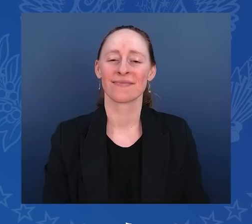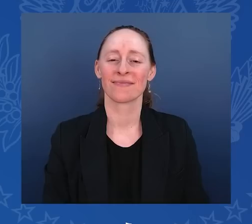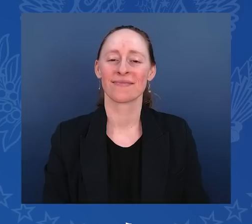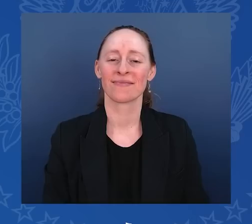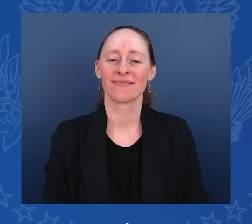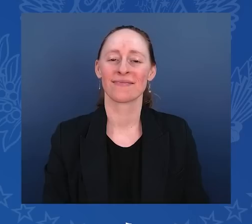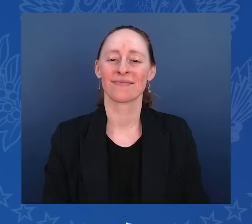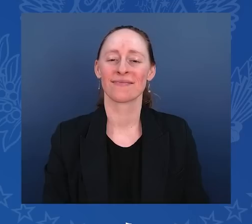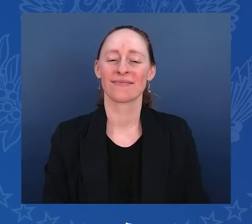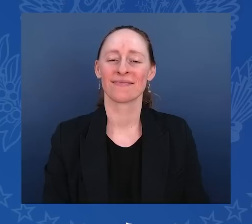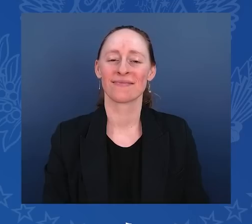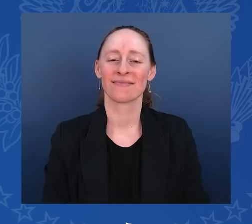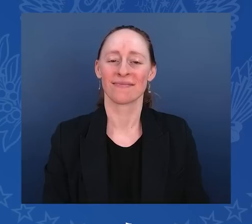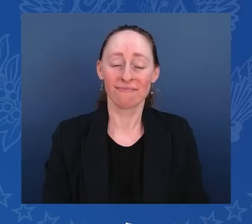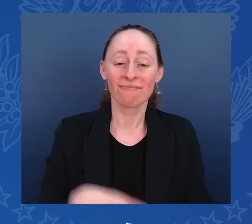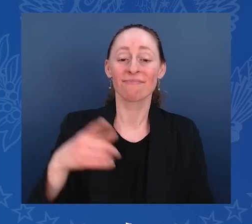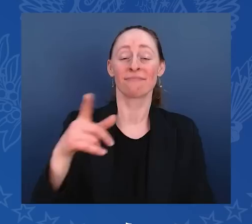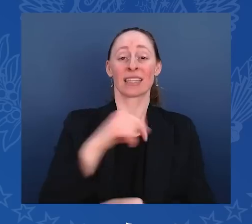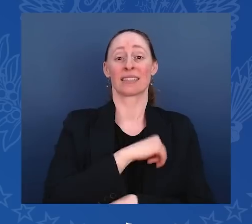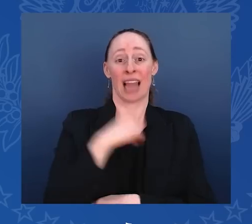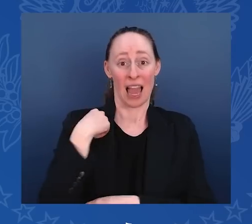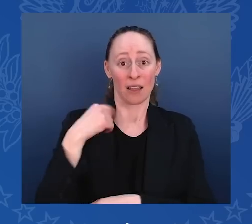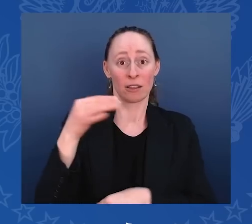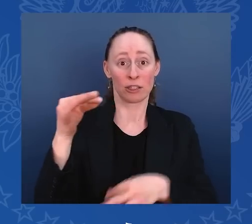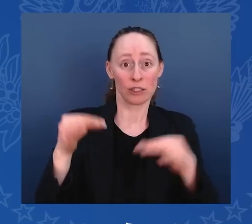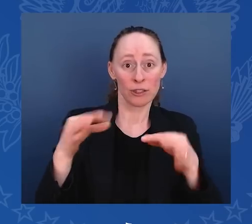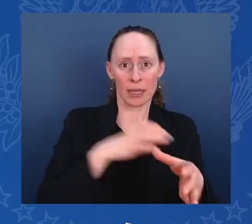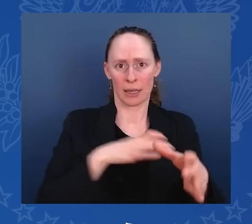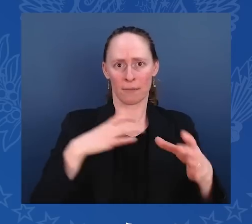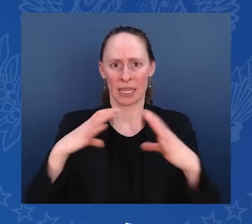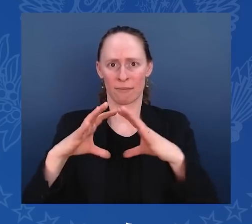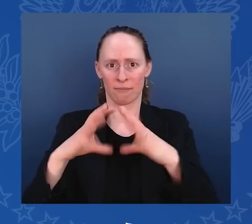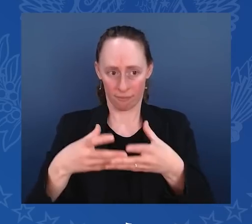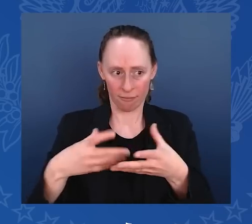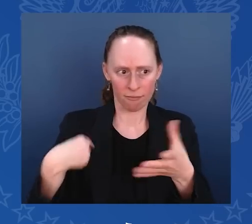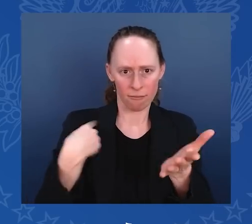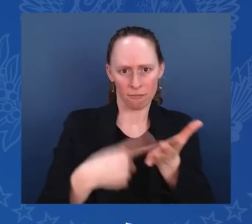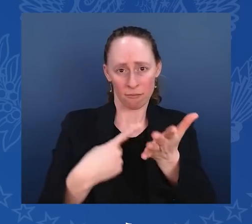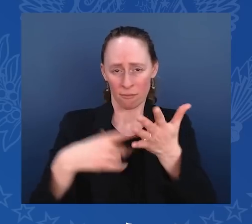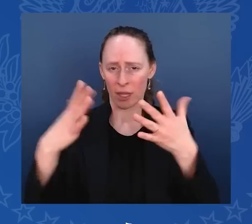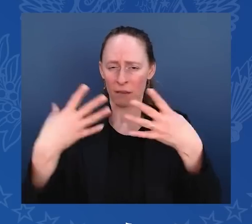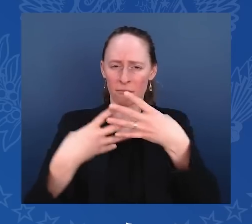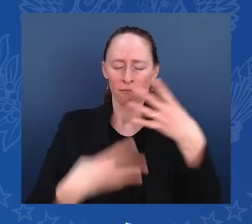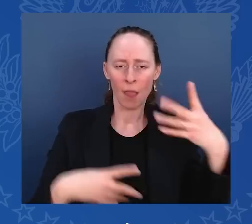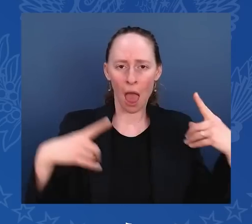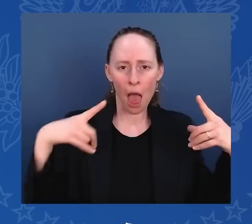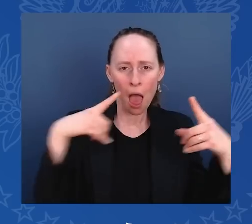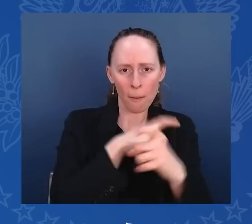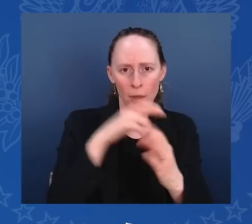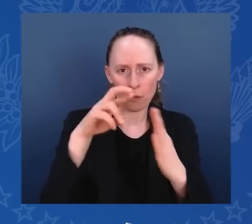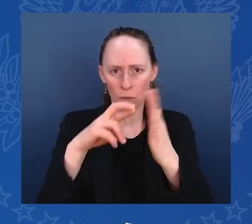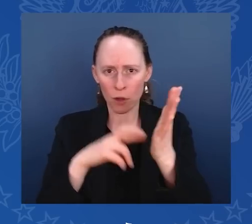the Democratic members had to be literally sitting in their seats when the roll call was taken for each and every nominee,